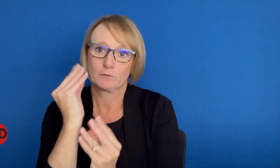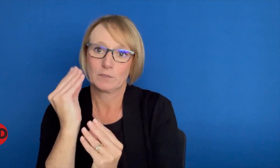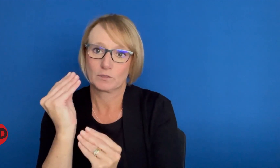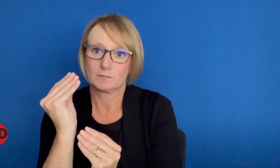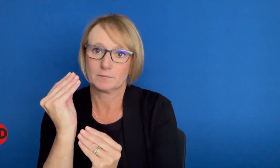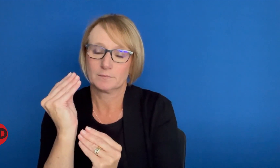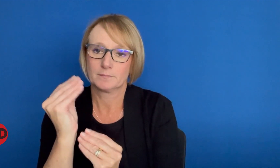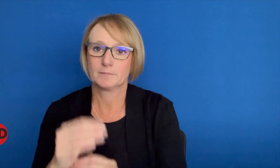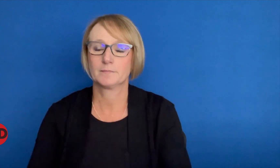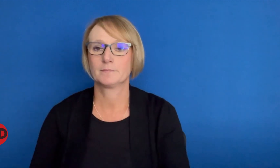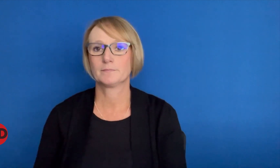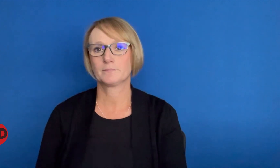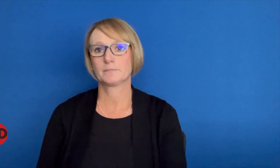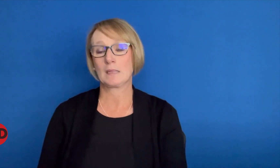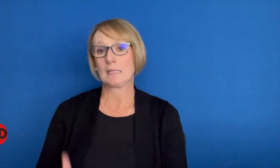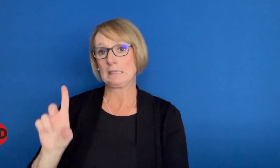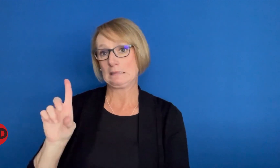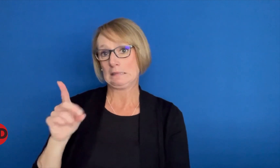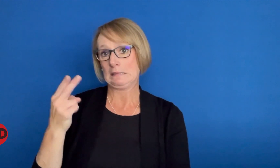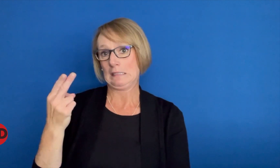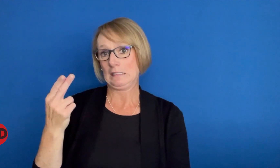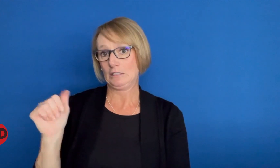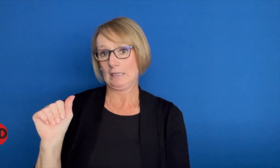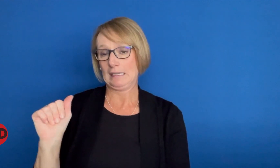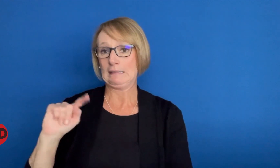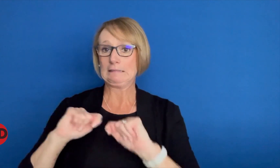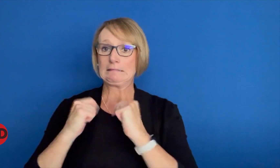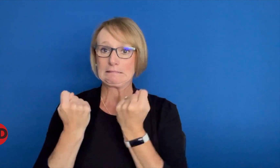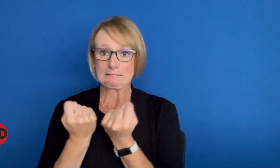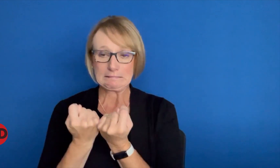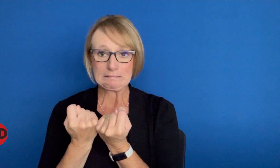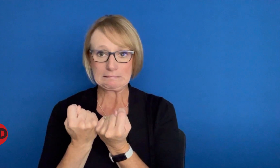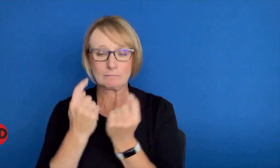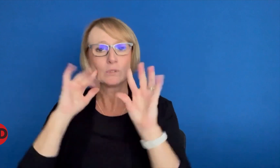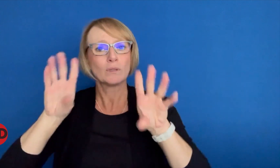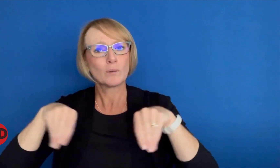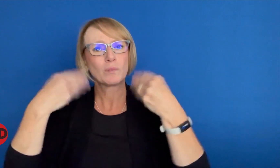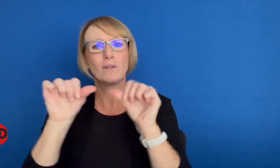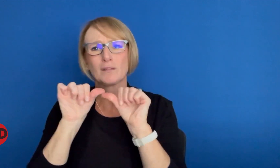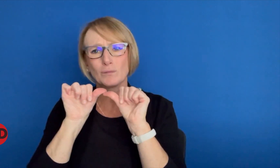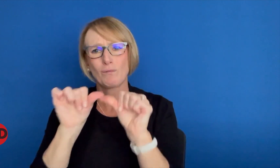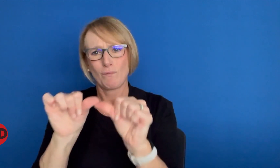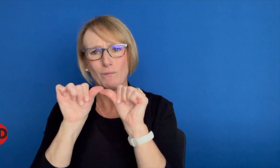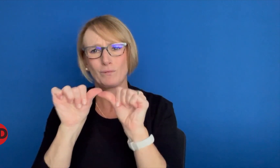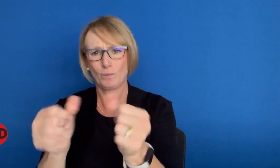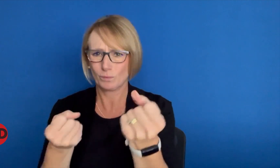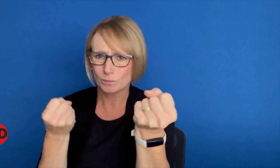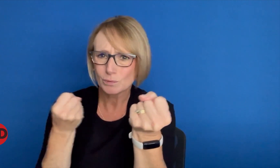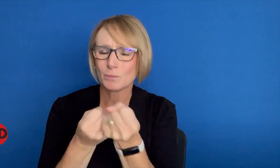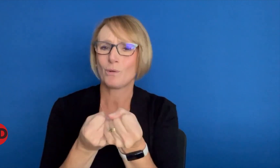more information. The DHA team provides ongoing support,